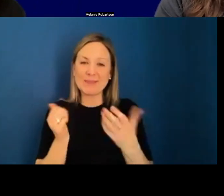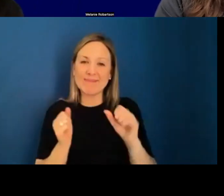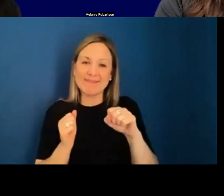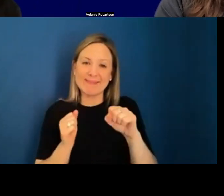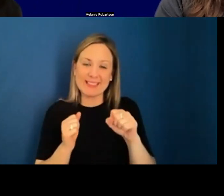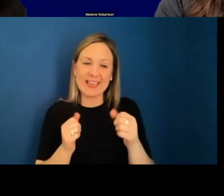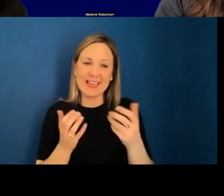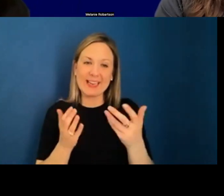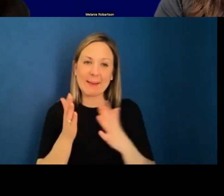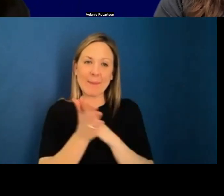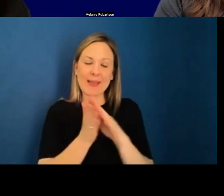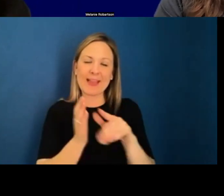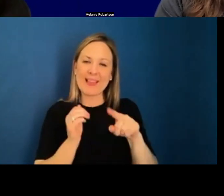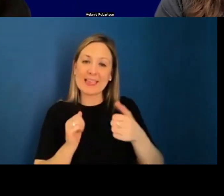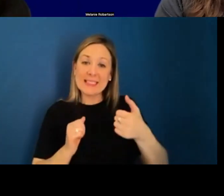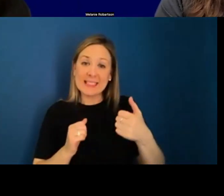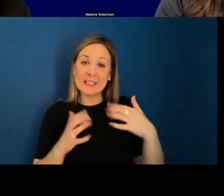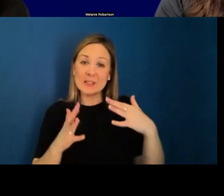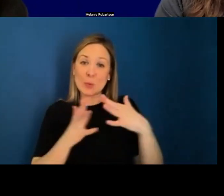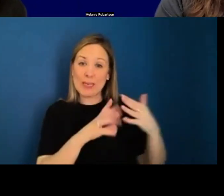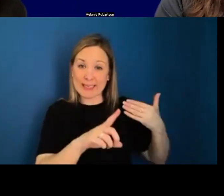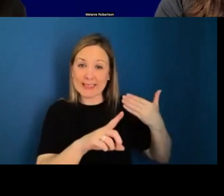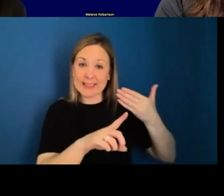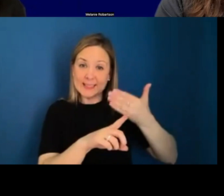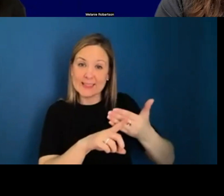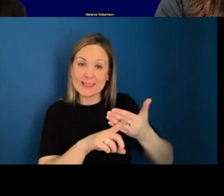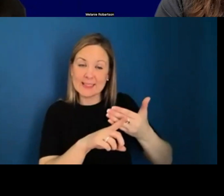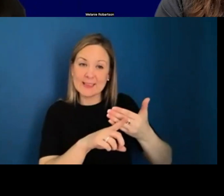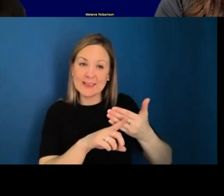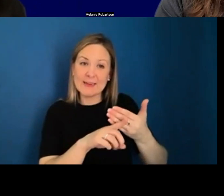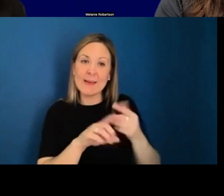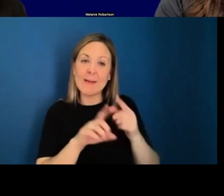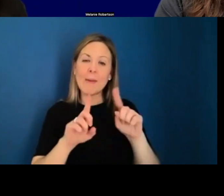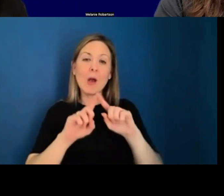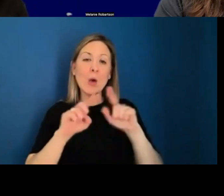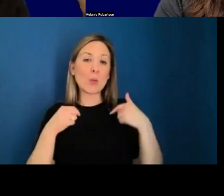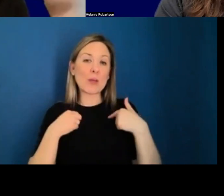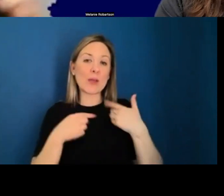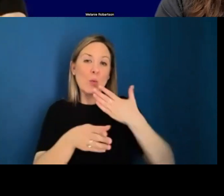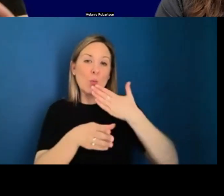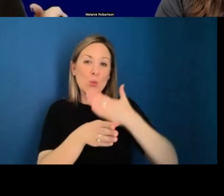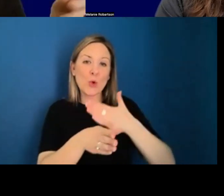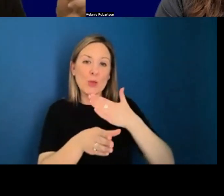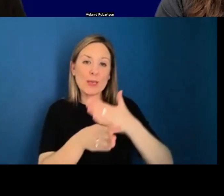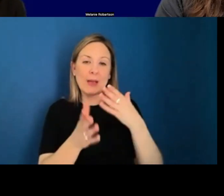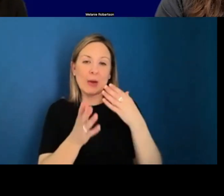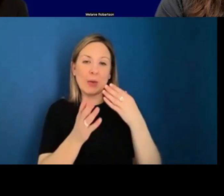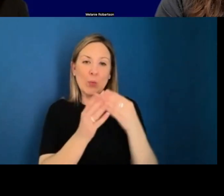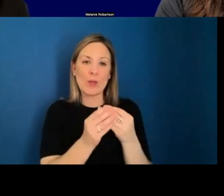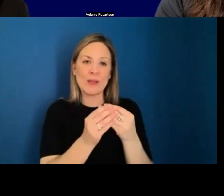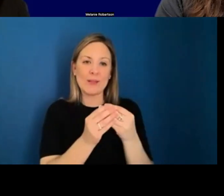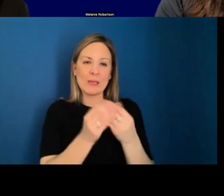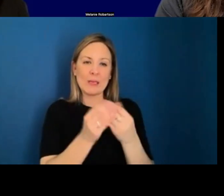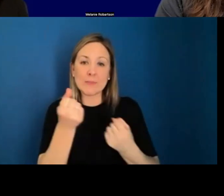over that six-week period, however we are working jointly with the support worker and the family